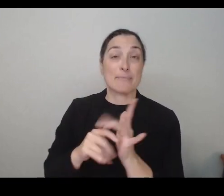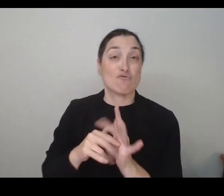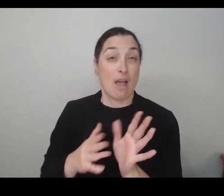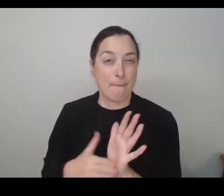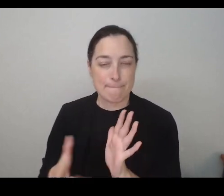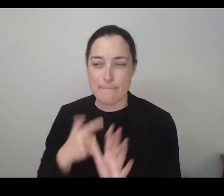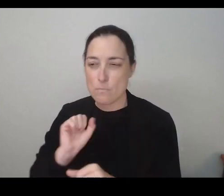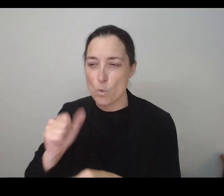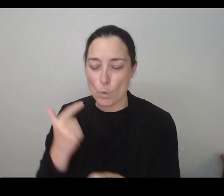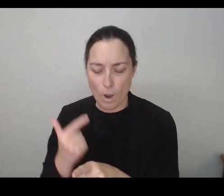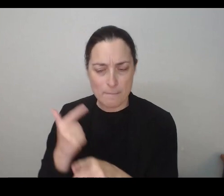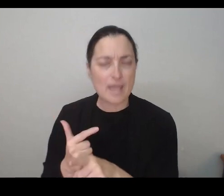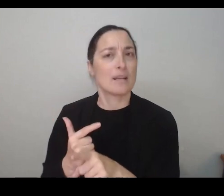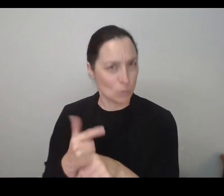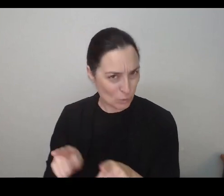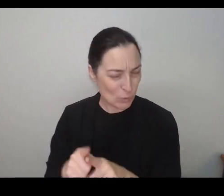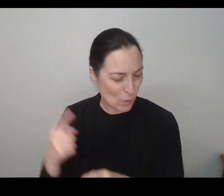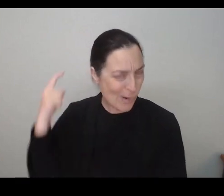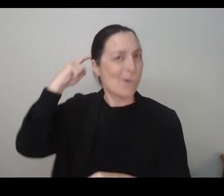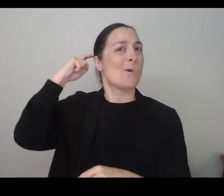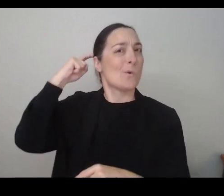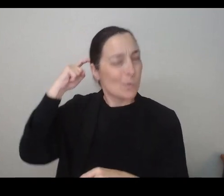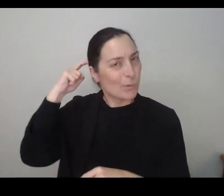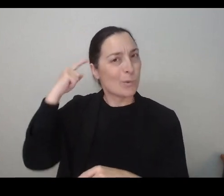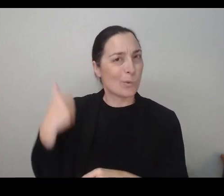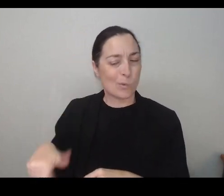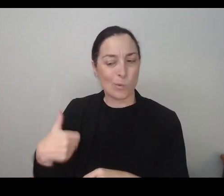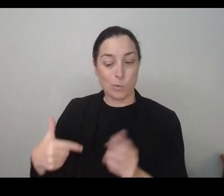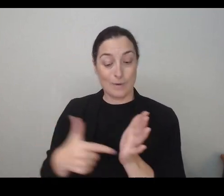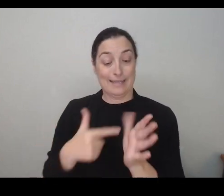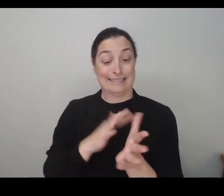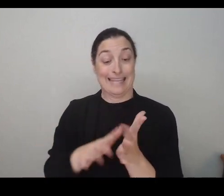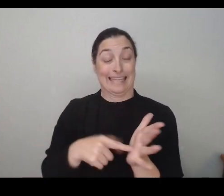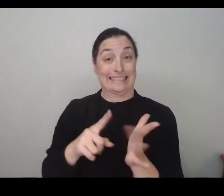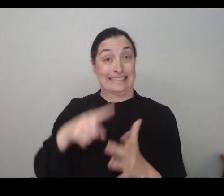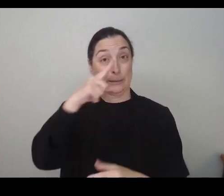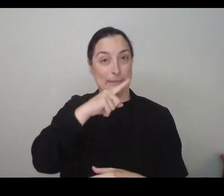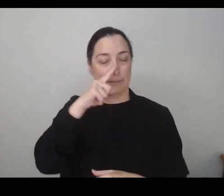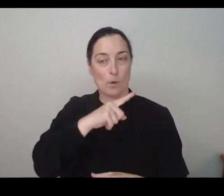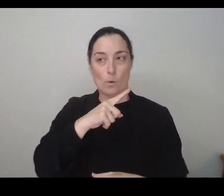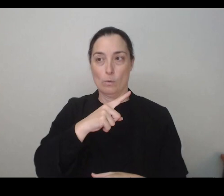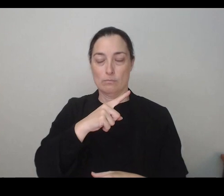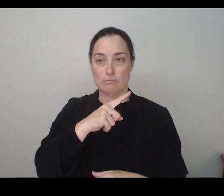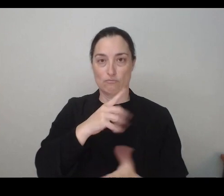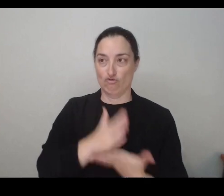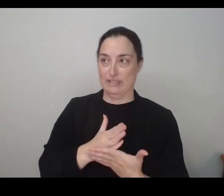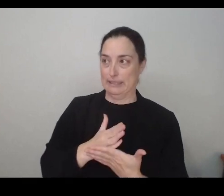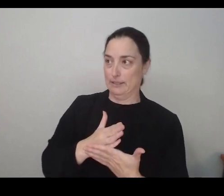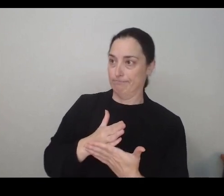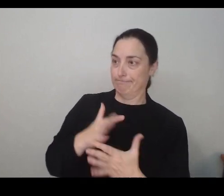really stuck with me that Tahitians are strangers from Gauguin, and that postcard you put up